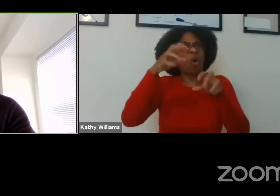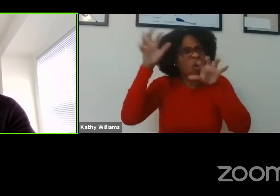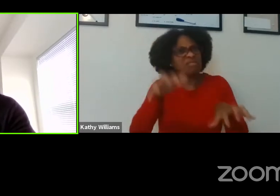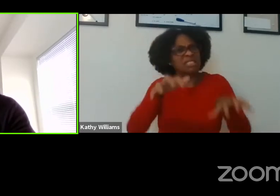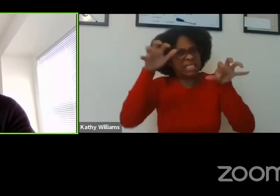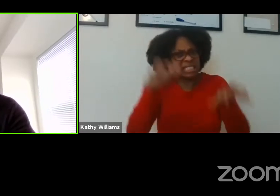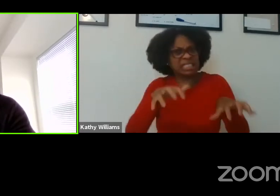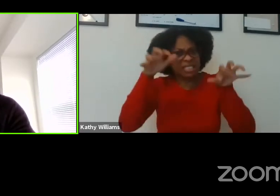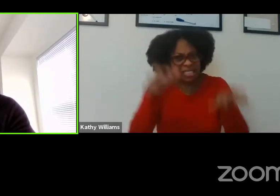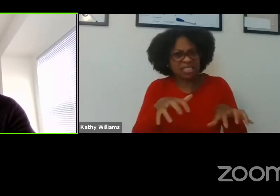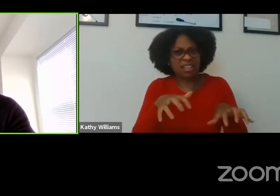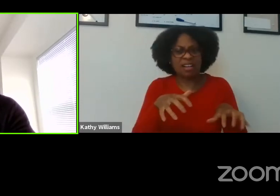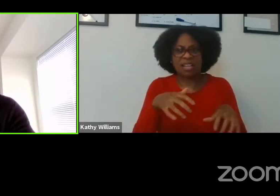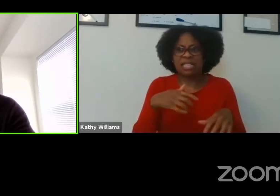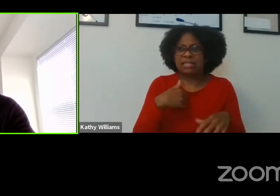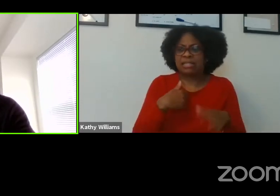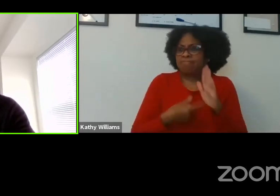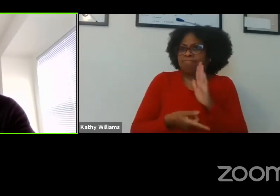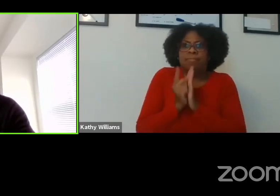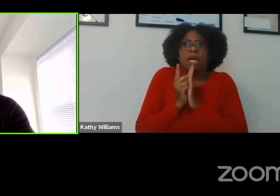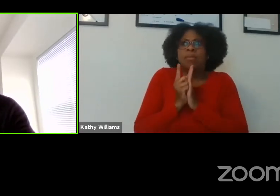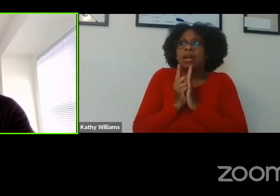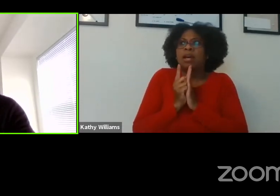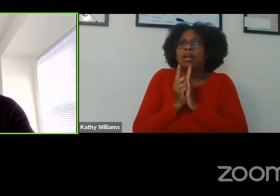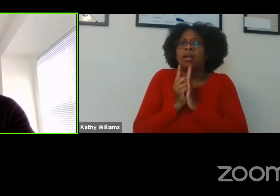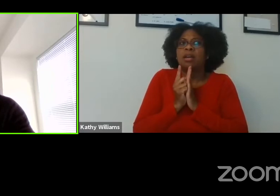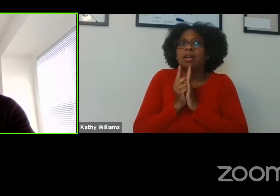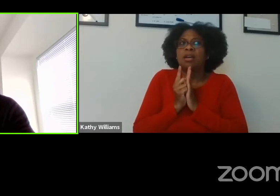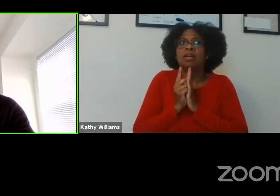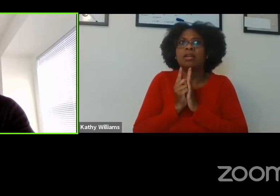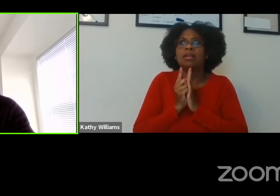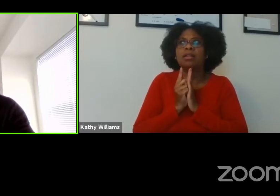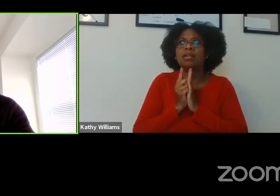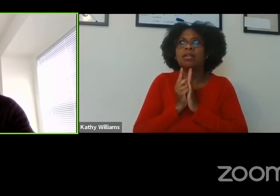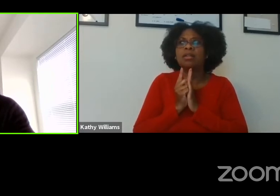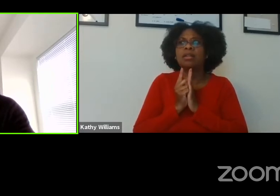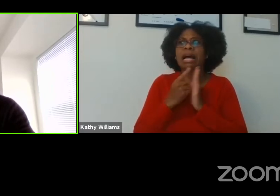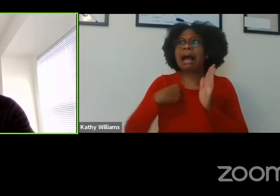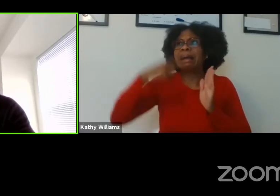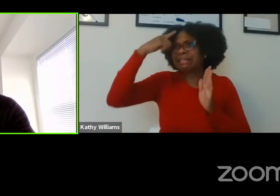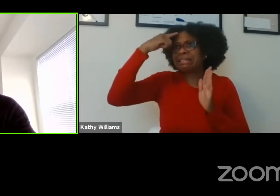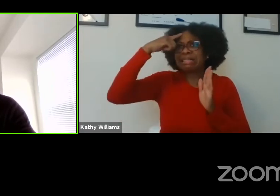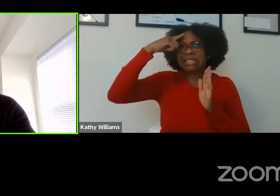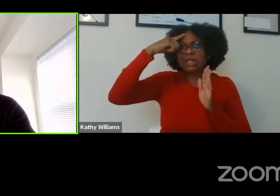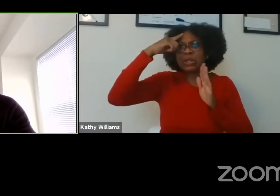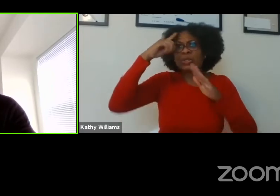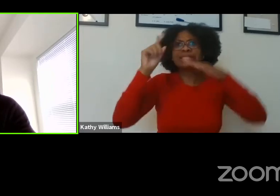And at that moment, I needed to take shelter, and I found this abandoned home,